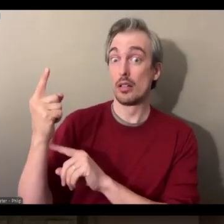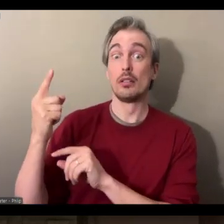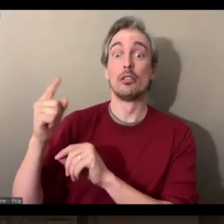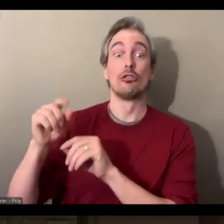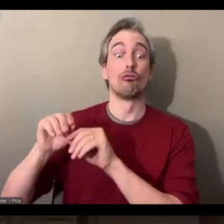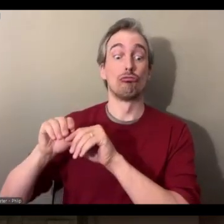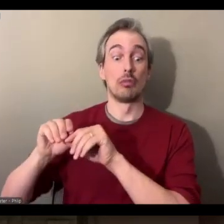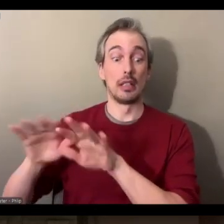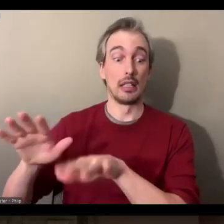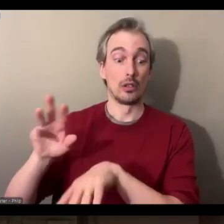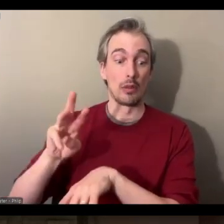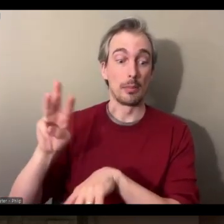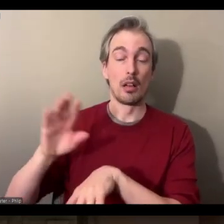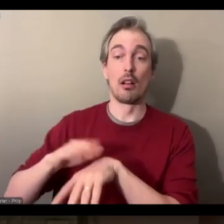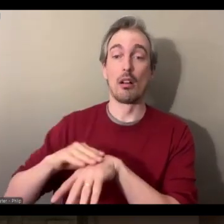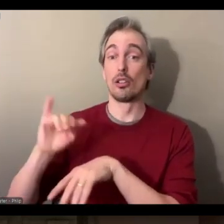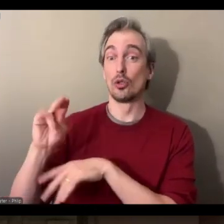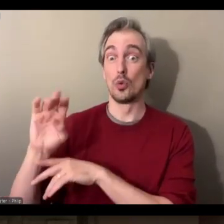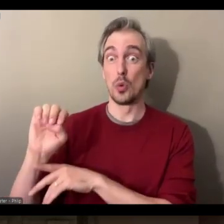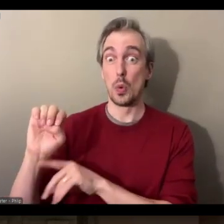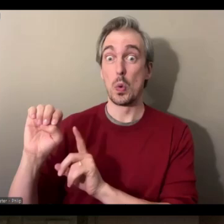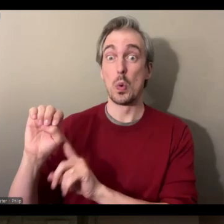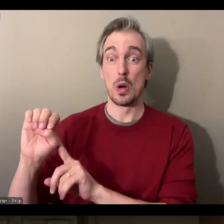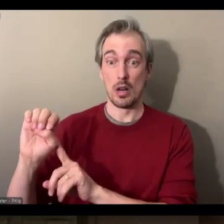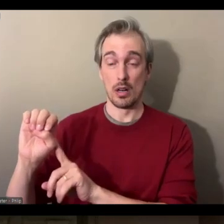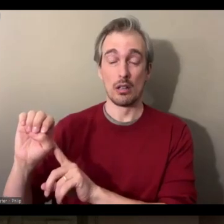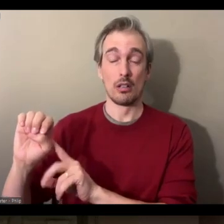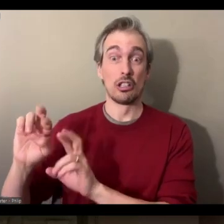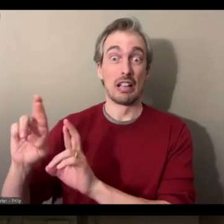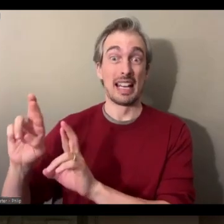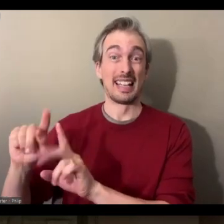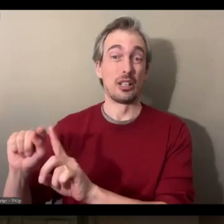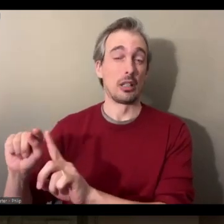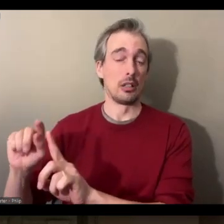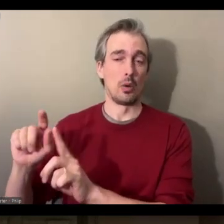ultimately deliver the product that we really want to look at, and really the product that we